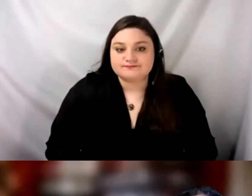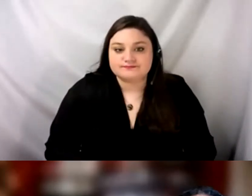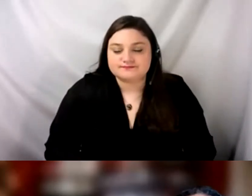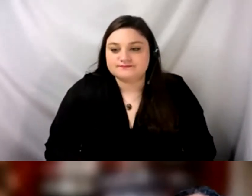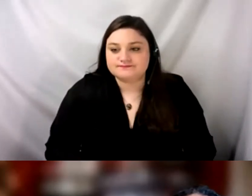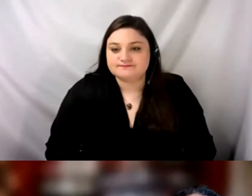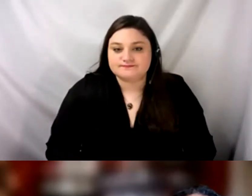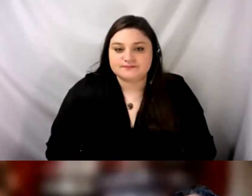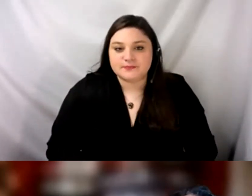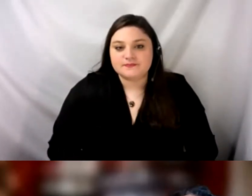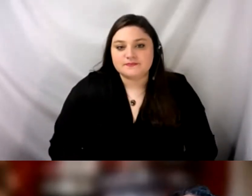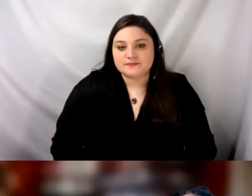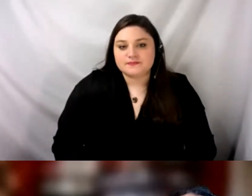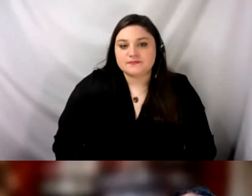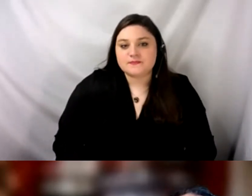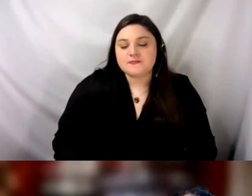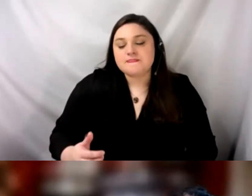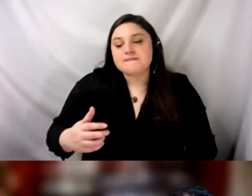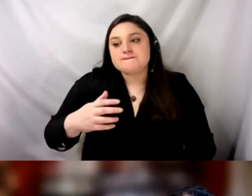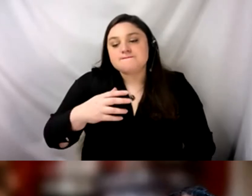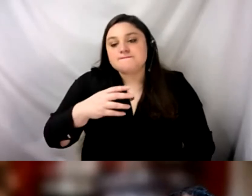of wearing a mask or